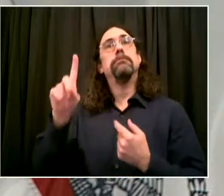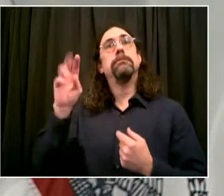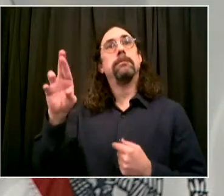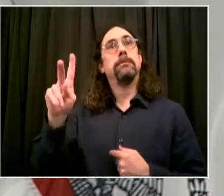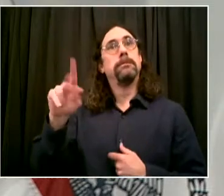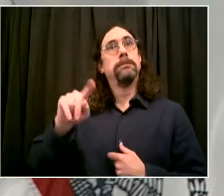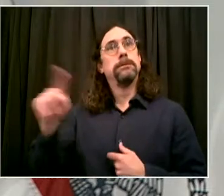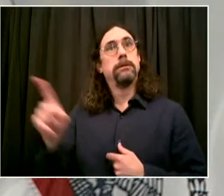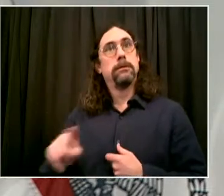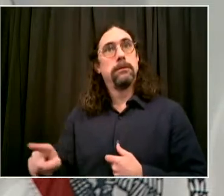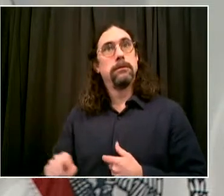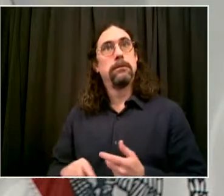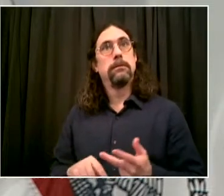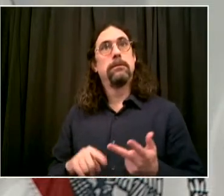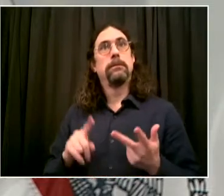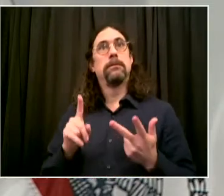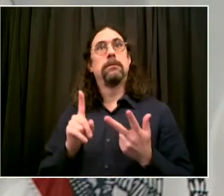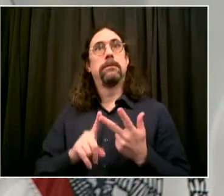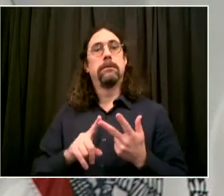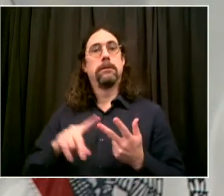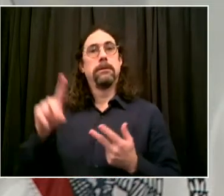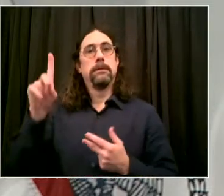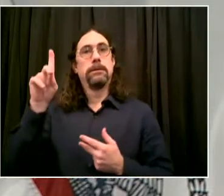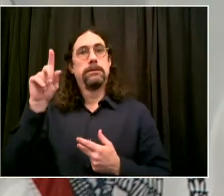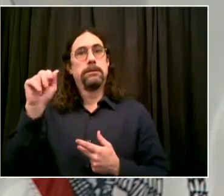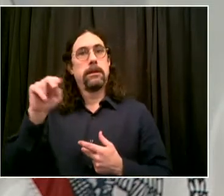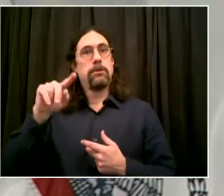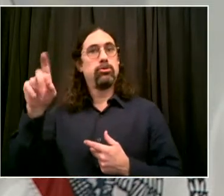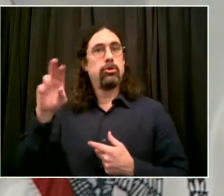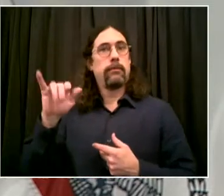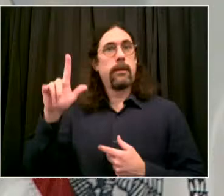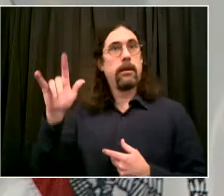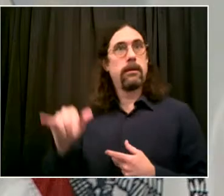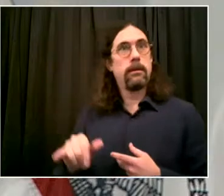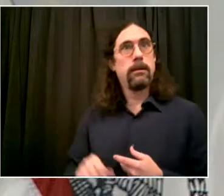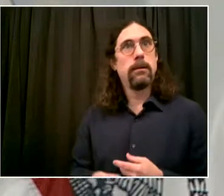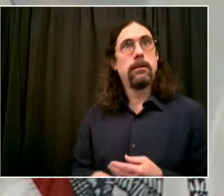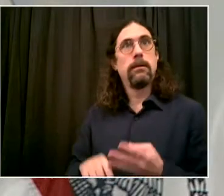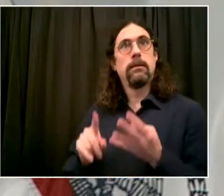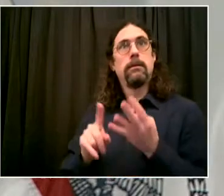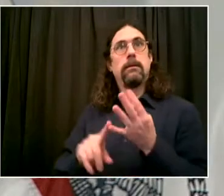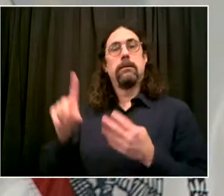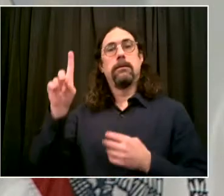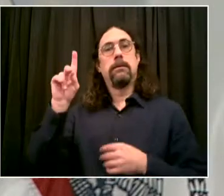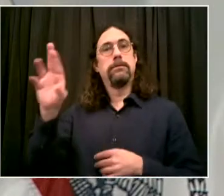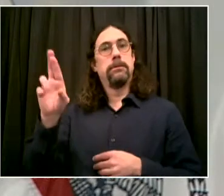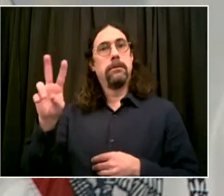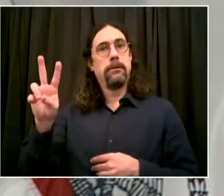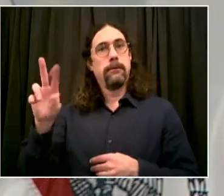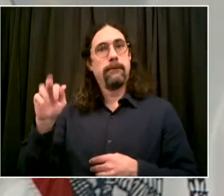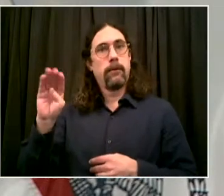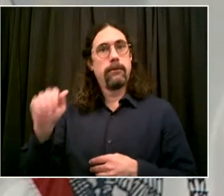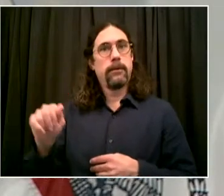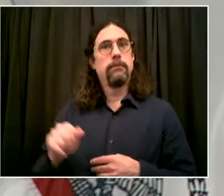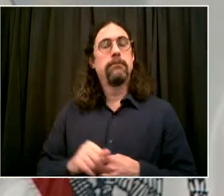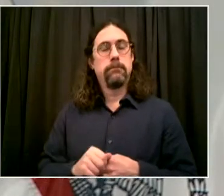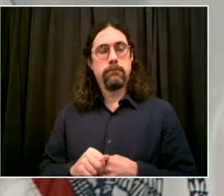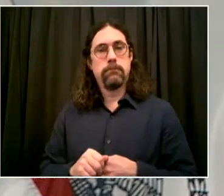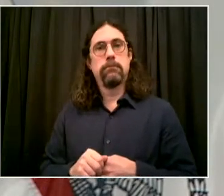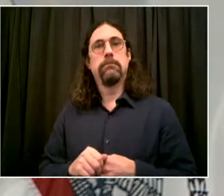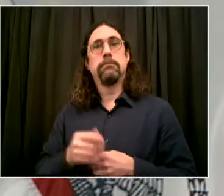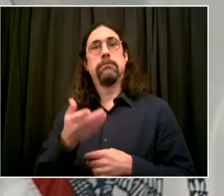DR. CHOKSHI,